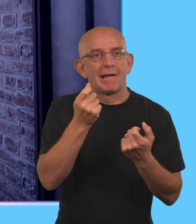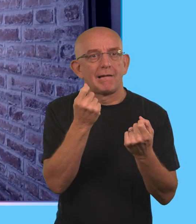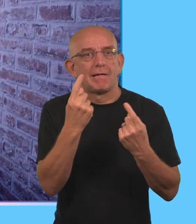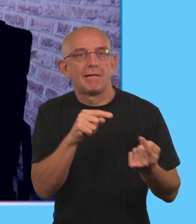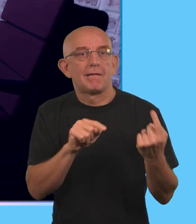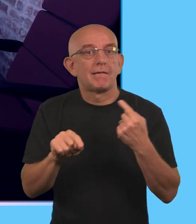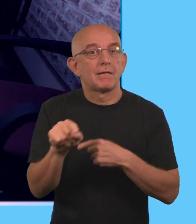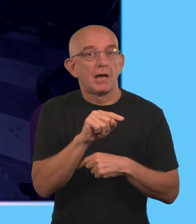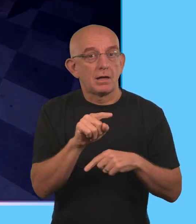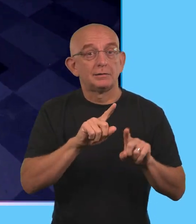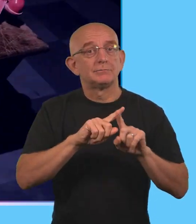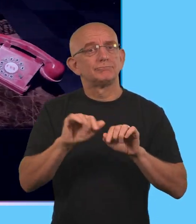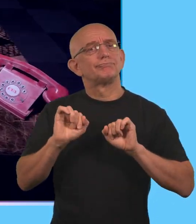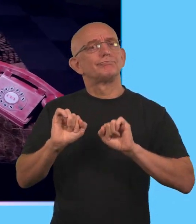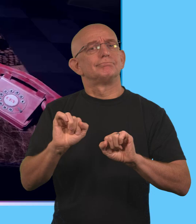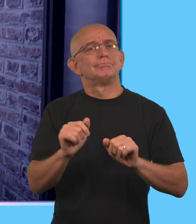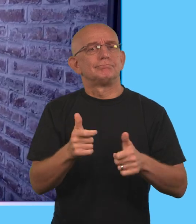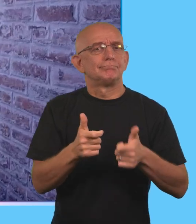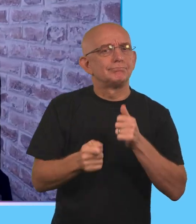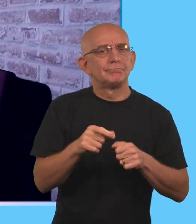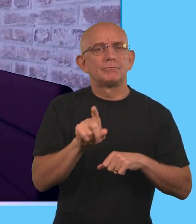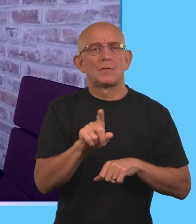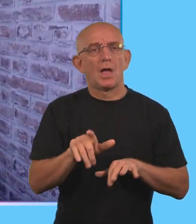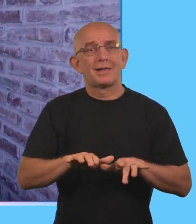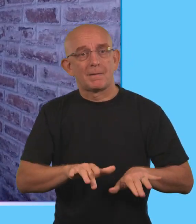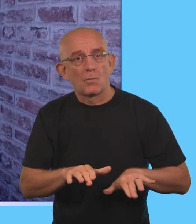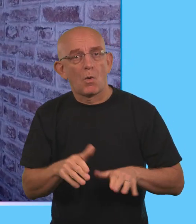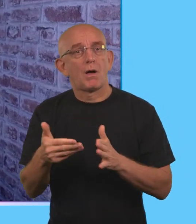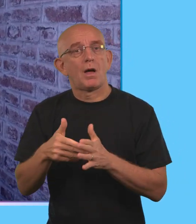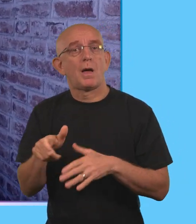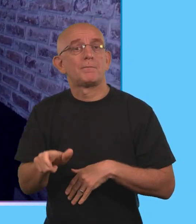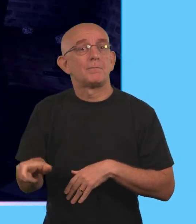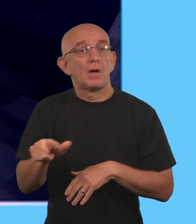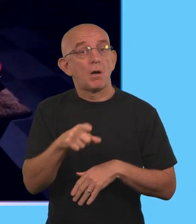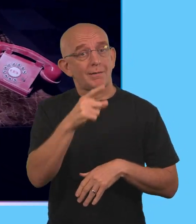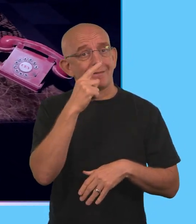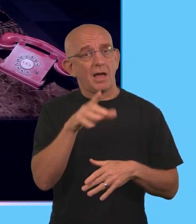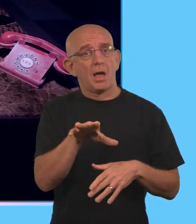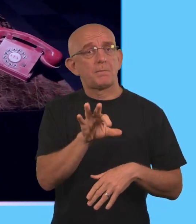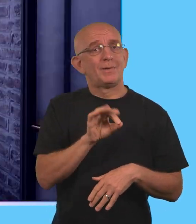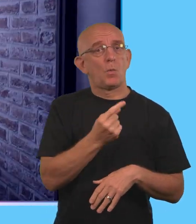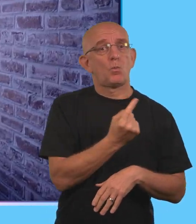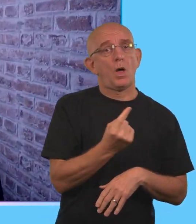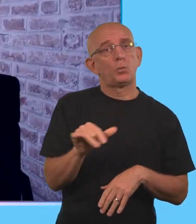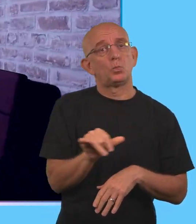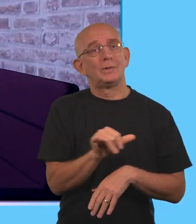While the default control scheme uses a keyboard and mouse, you can play the game with only one or the other.